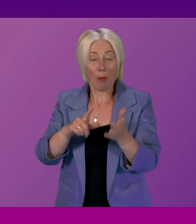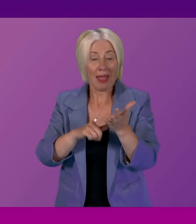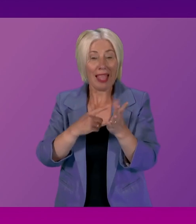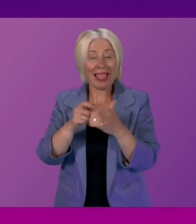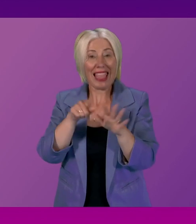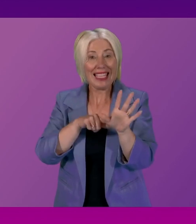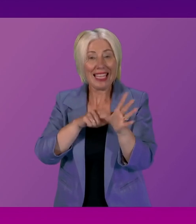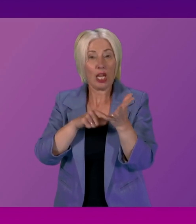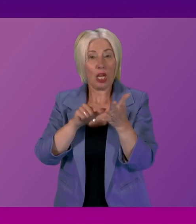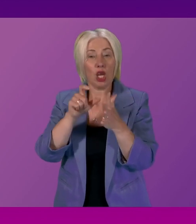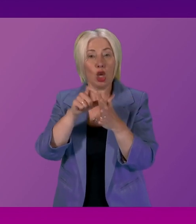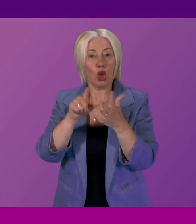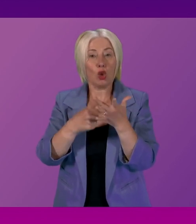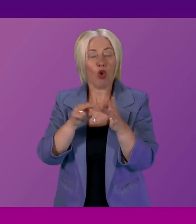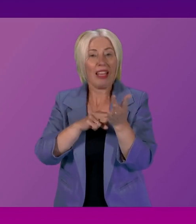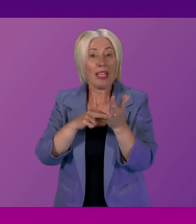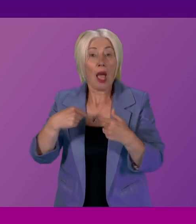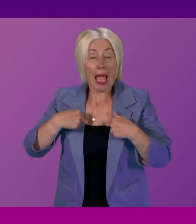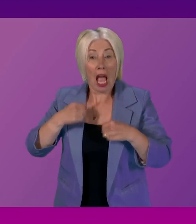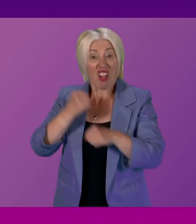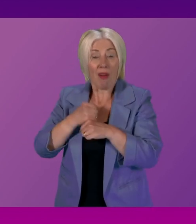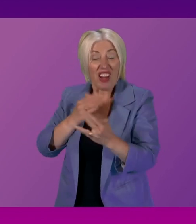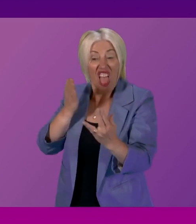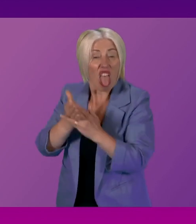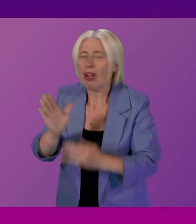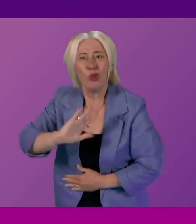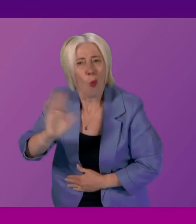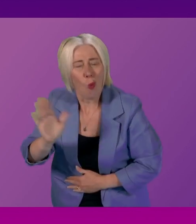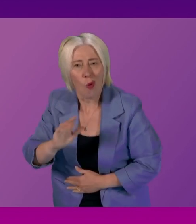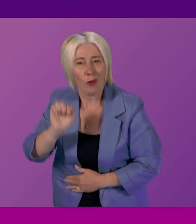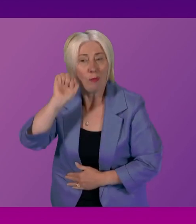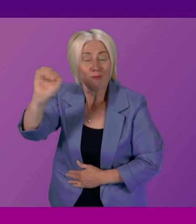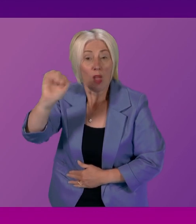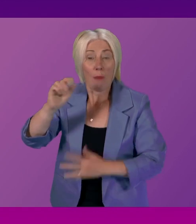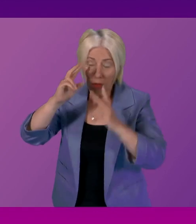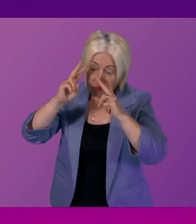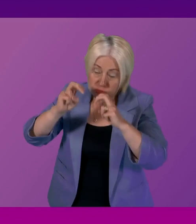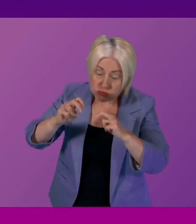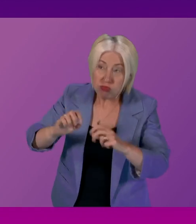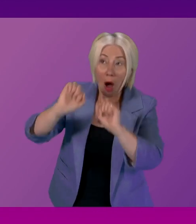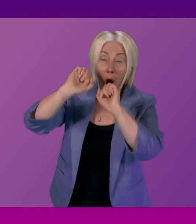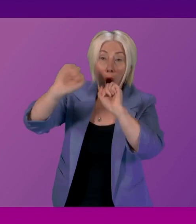It is not Government interference to simply explore a recommendation from the second most